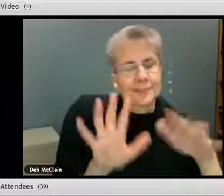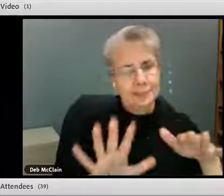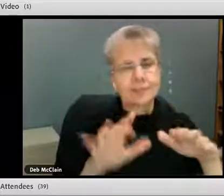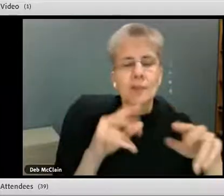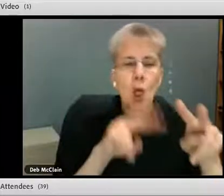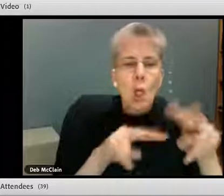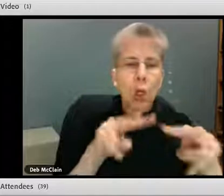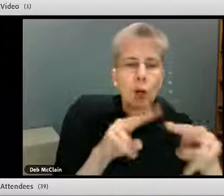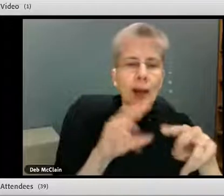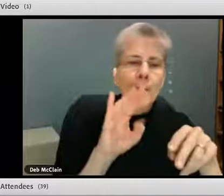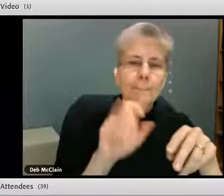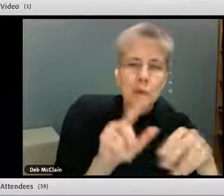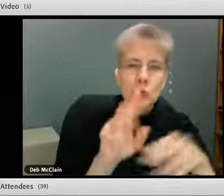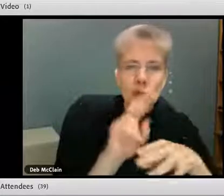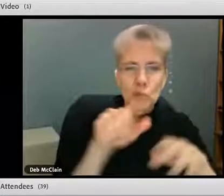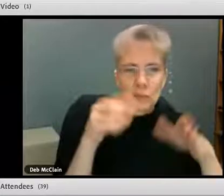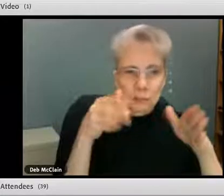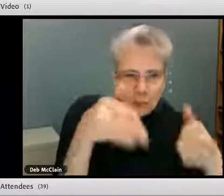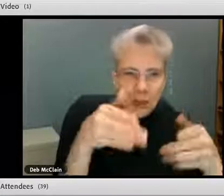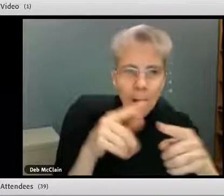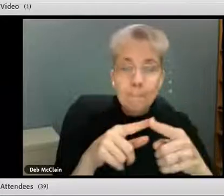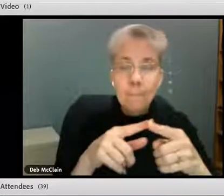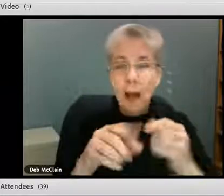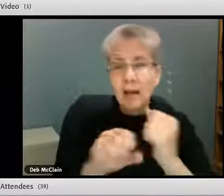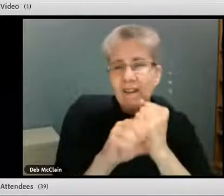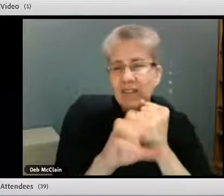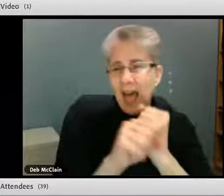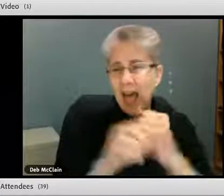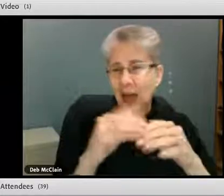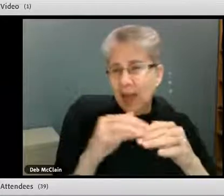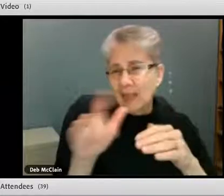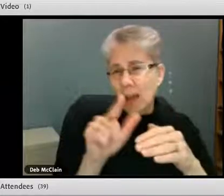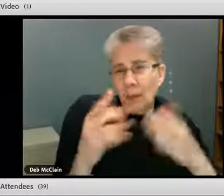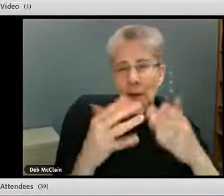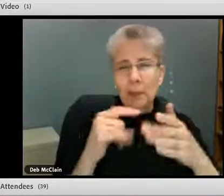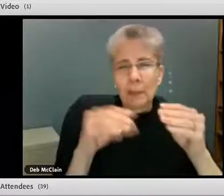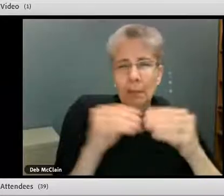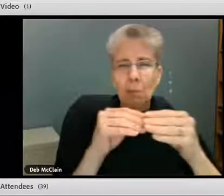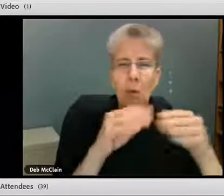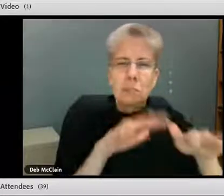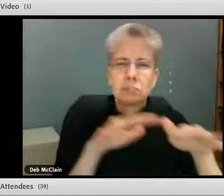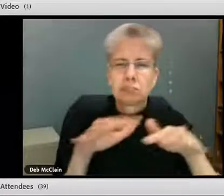But if we're making a flyer within our library, we can probably be a little more relaxed. Personal use I would avoid.